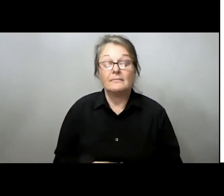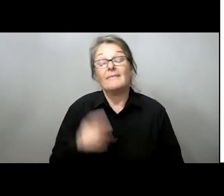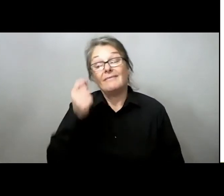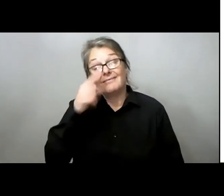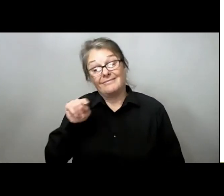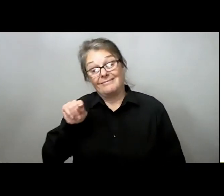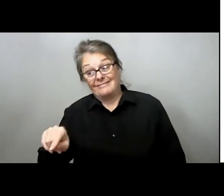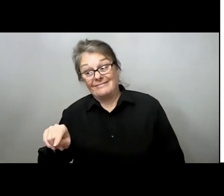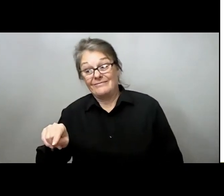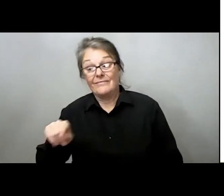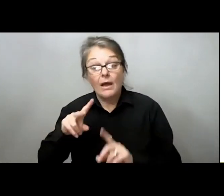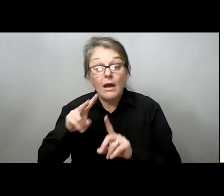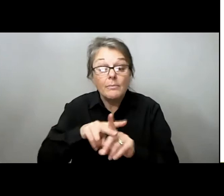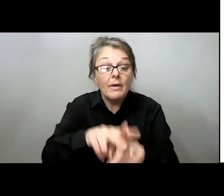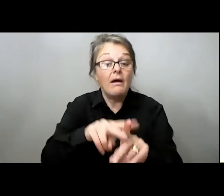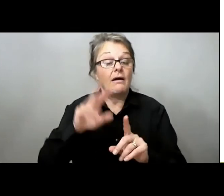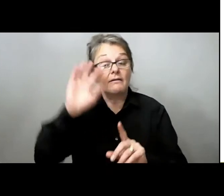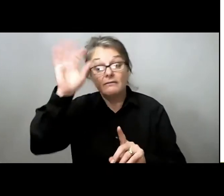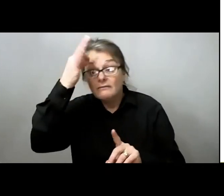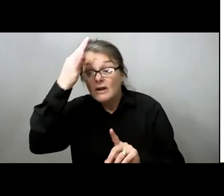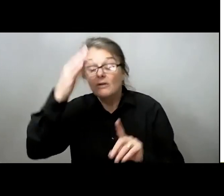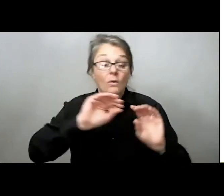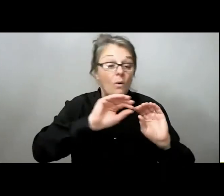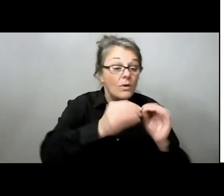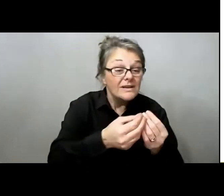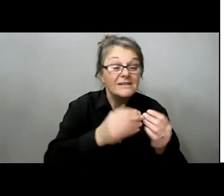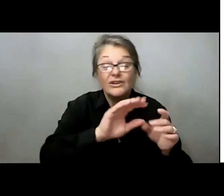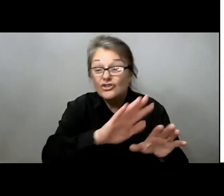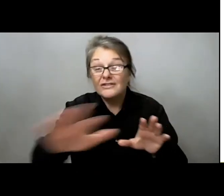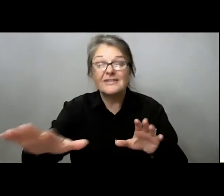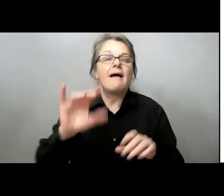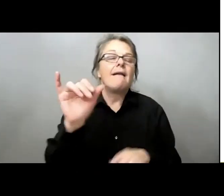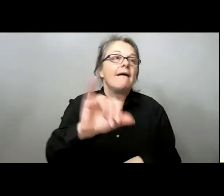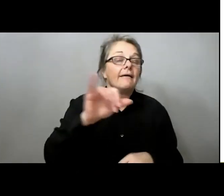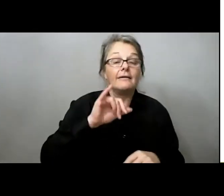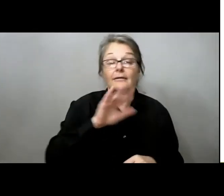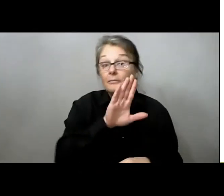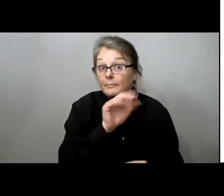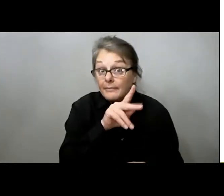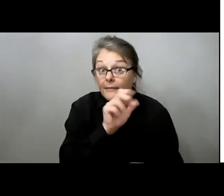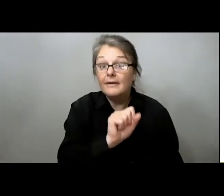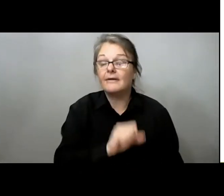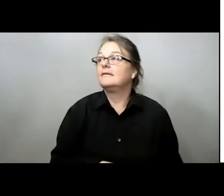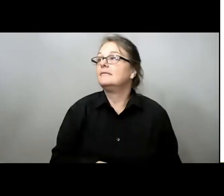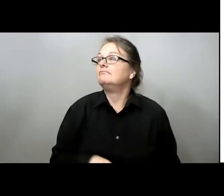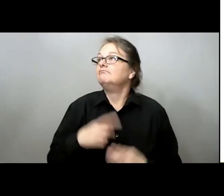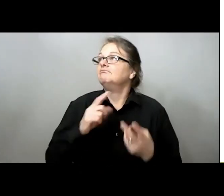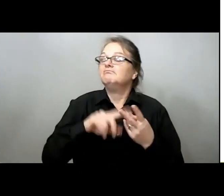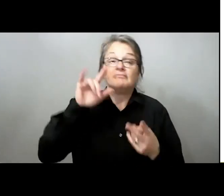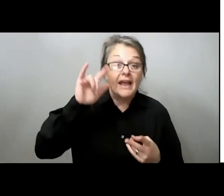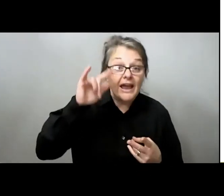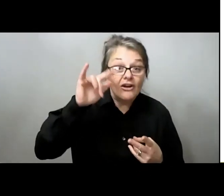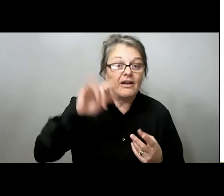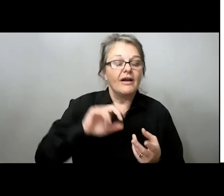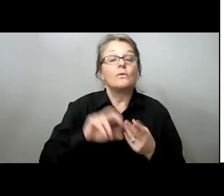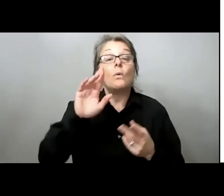AND FEDERALLY REGULATED ORGANIZATIONS LIKE BANK, AIRLINES AND INTERPROVINCIAL TRANSPORTATION